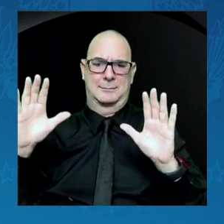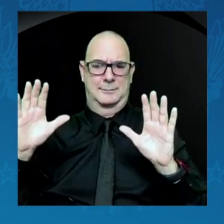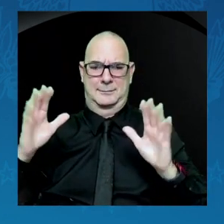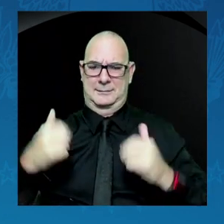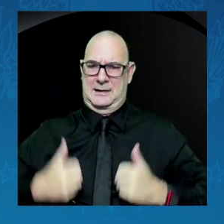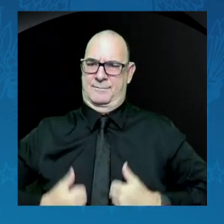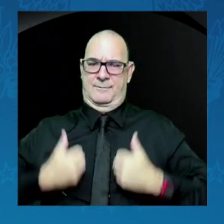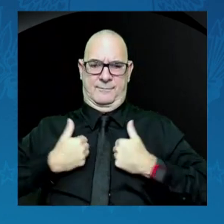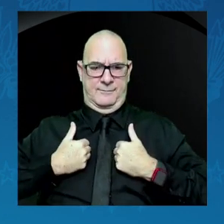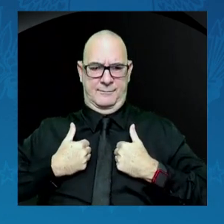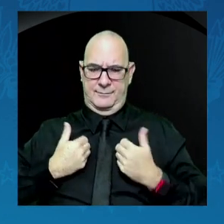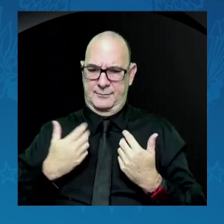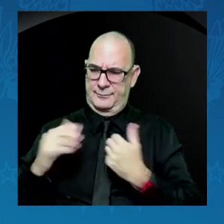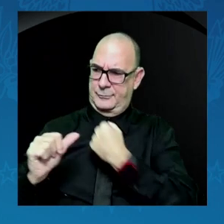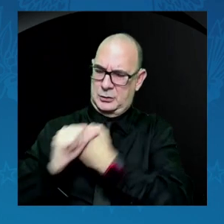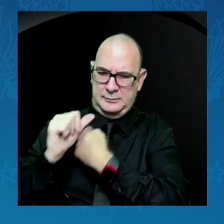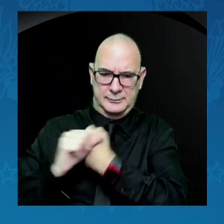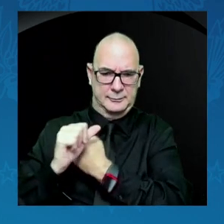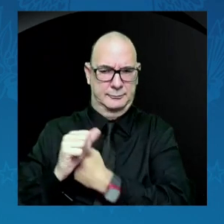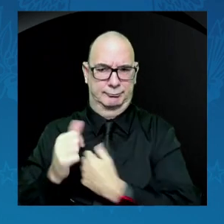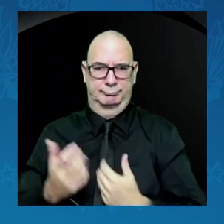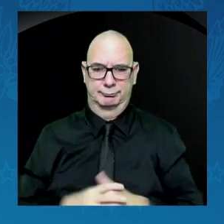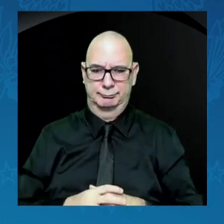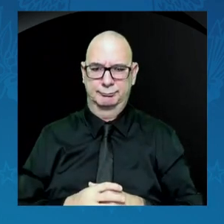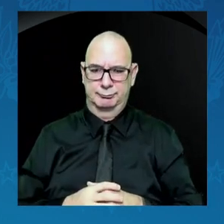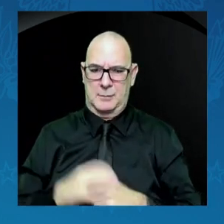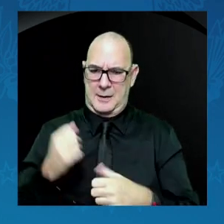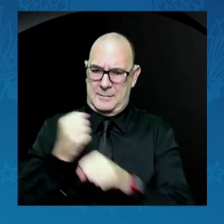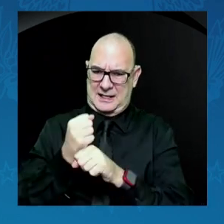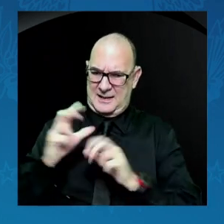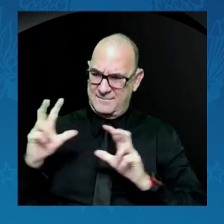We are making investments today to protect future generations